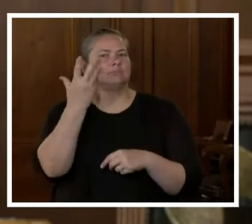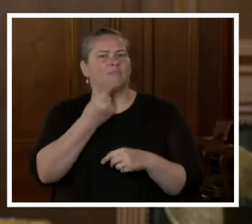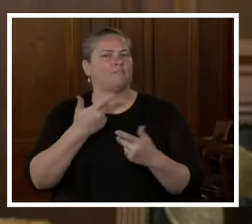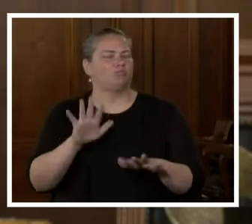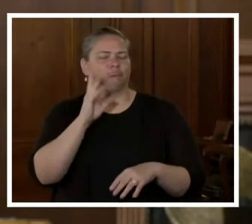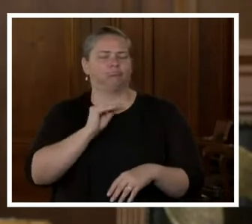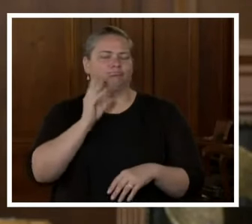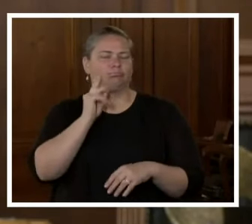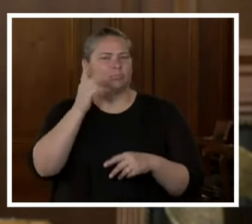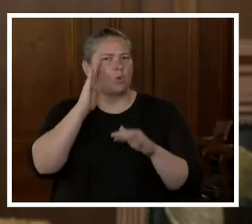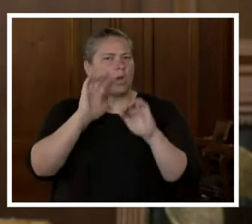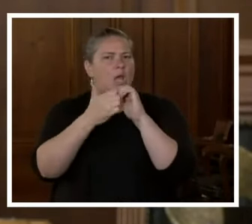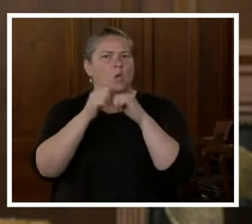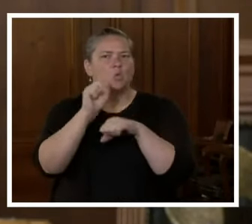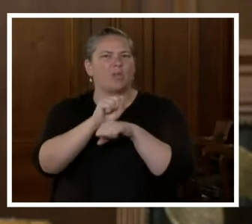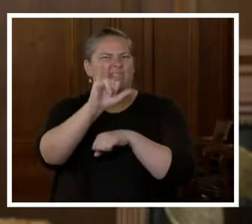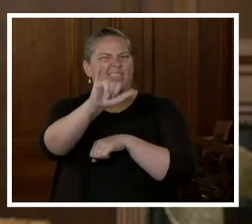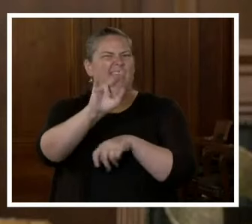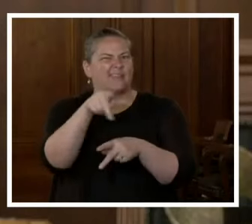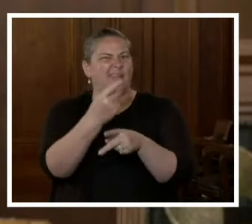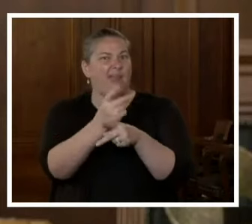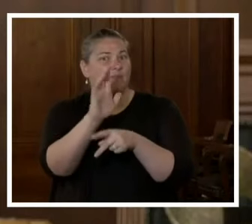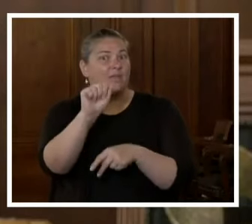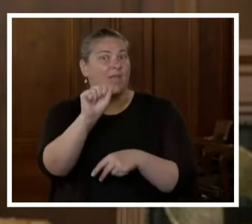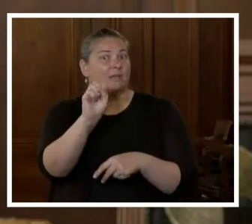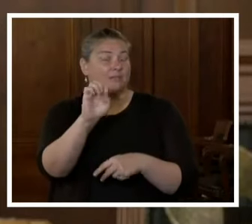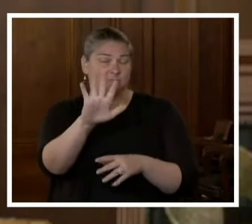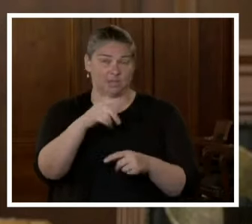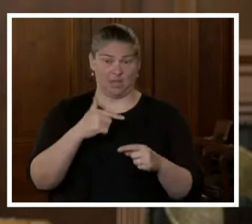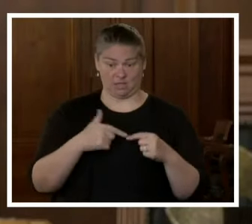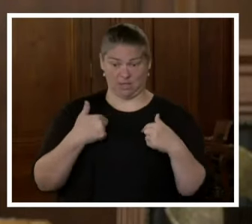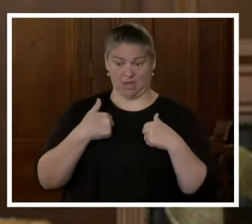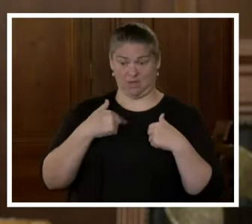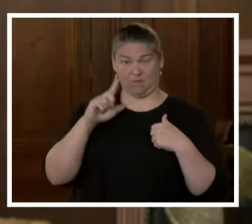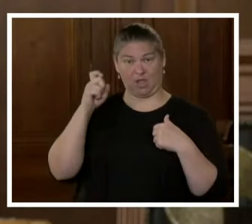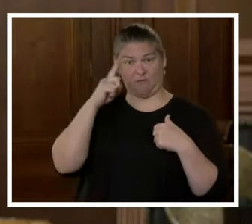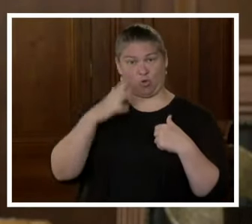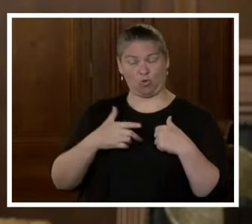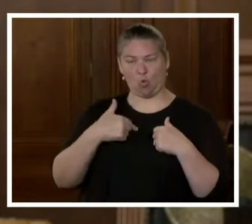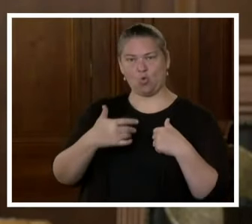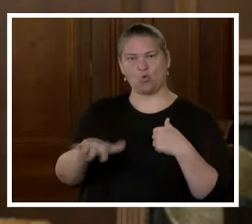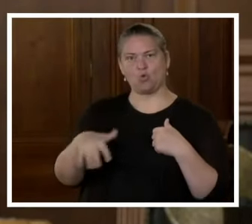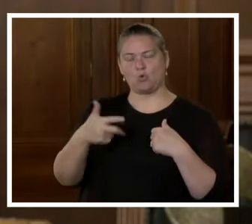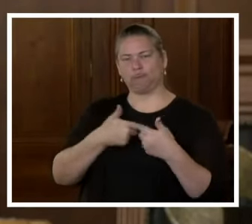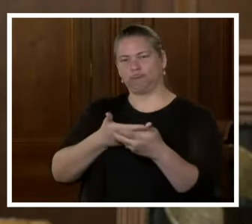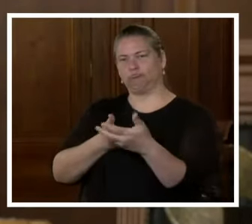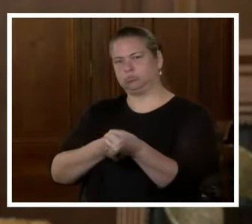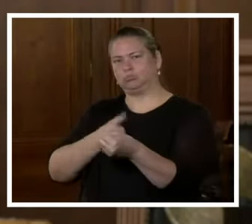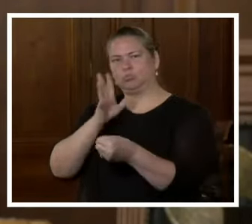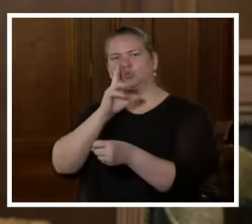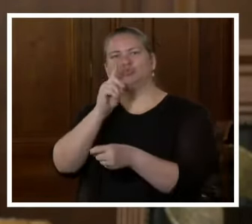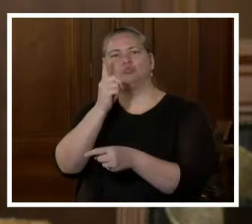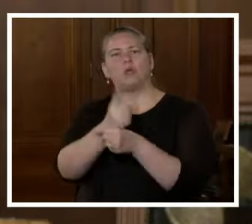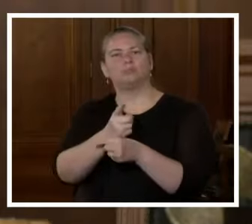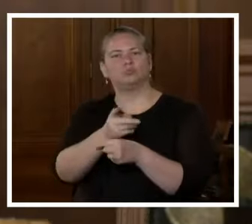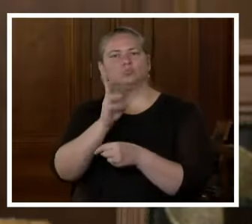RECOVERED FROM THE SCENE WHICH ARE SUBJECT TO A VARIETY OF TESTS. IN FACT WITH THE WITH THE FIREARMS AND DID THE SHELL